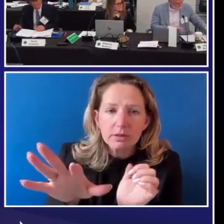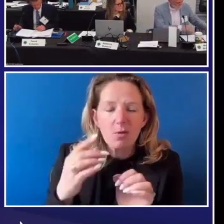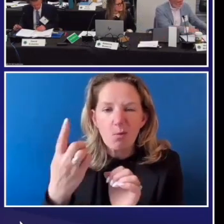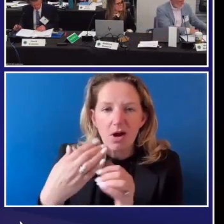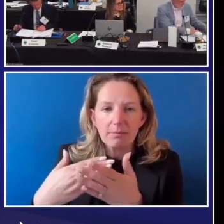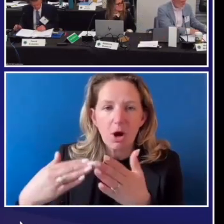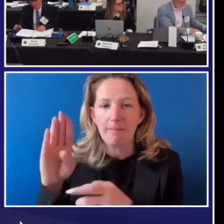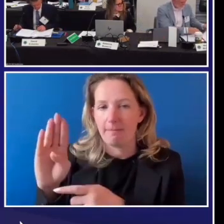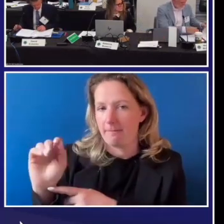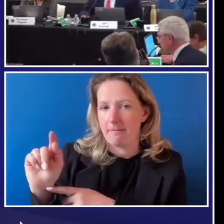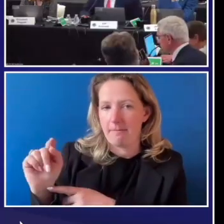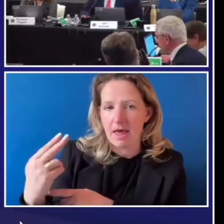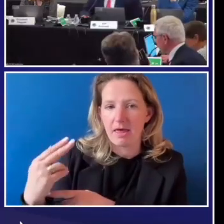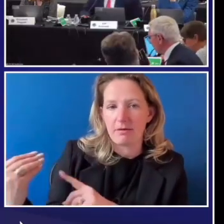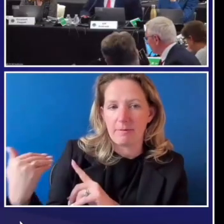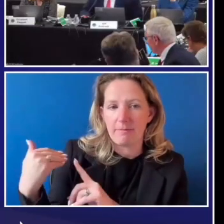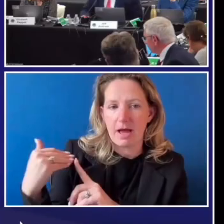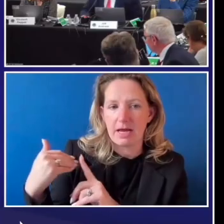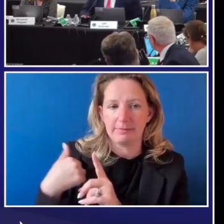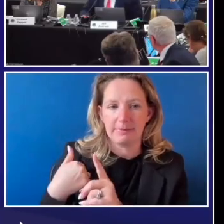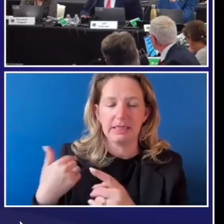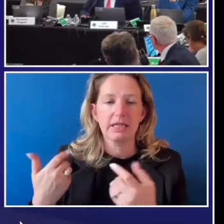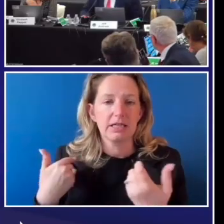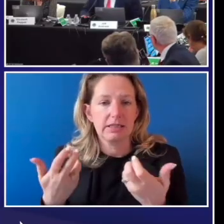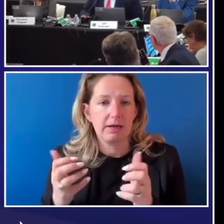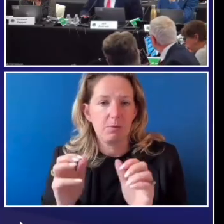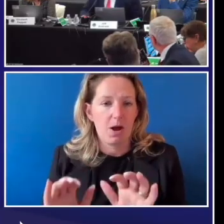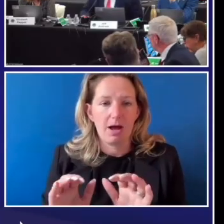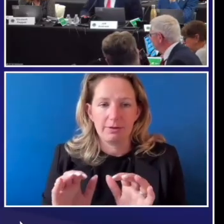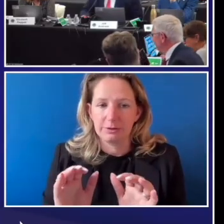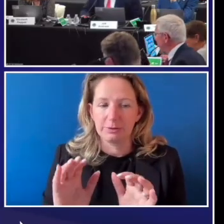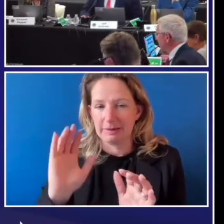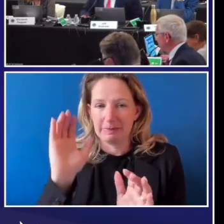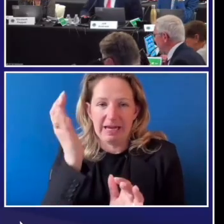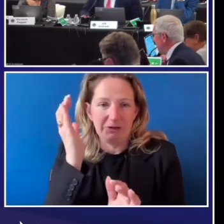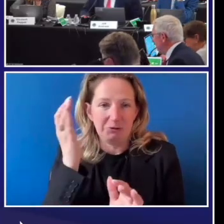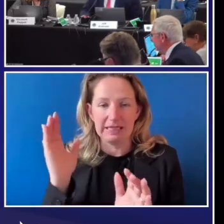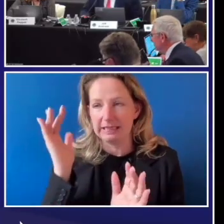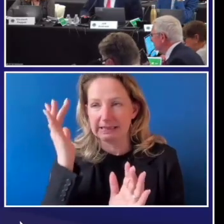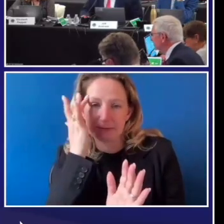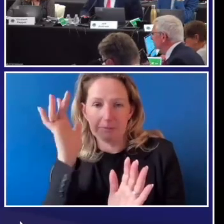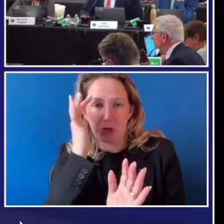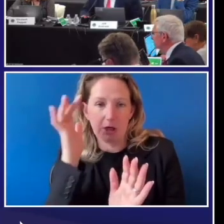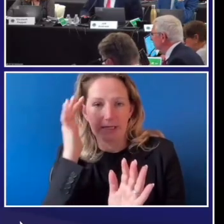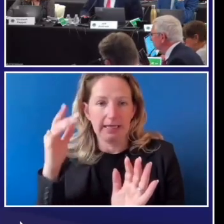me on it, and she didn't want to appear to be Miss Smarty Pants on it, but it comes down on the state agencies.